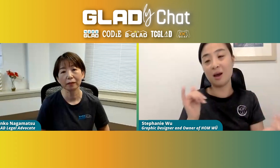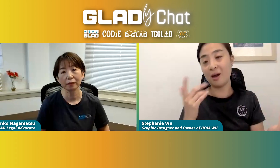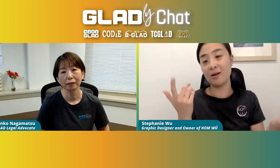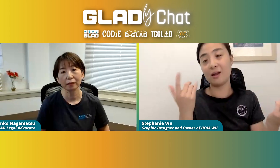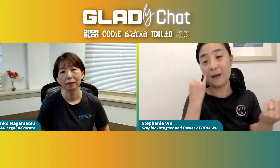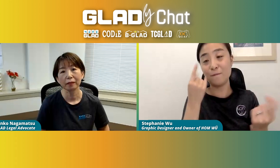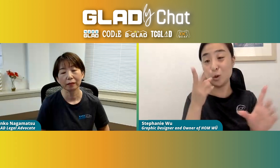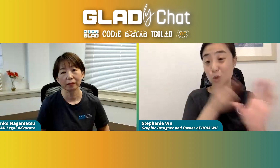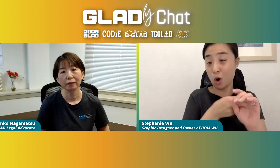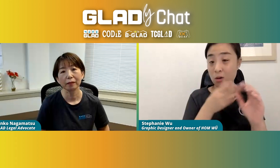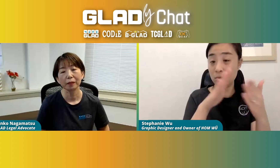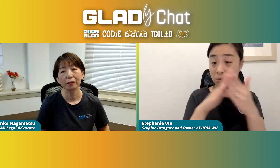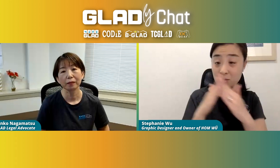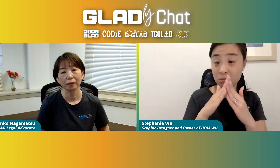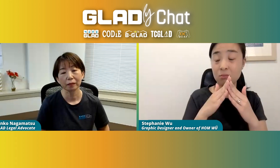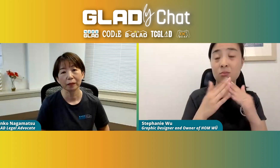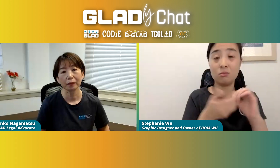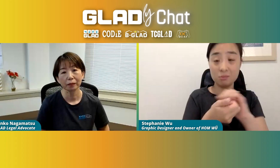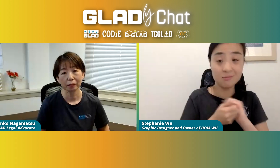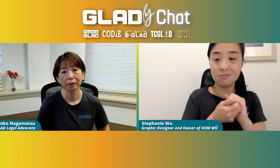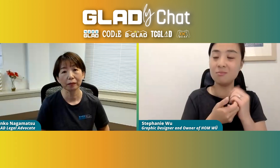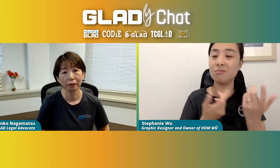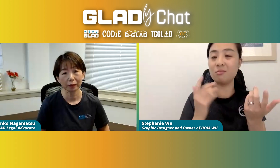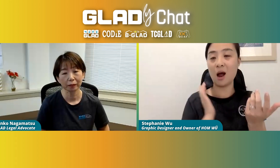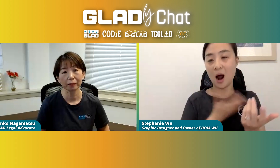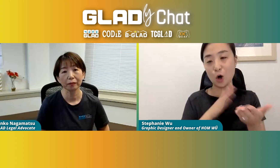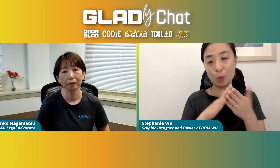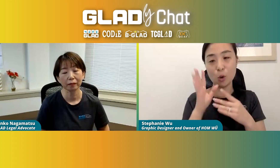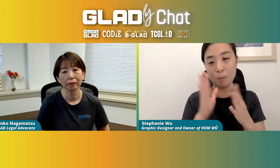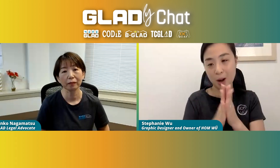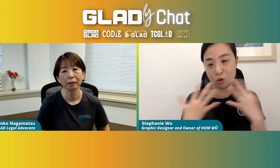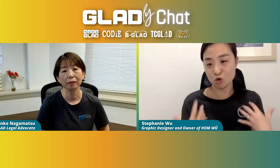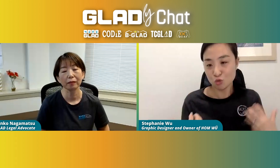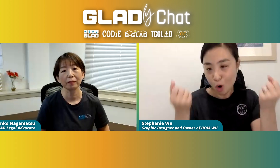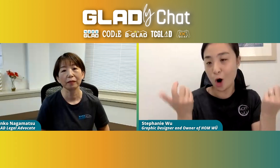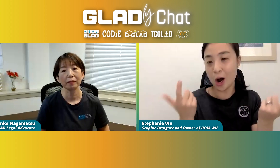The more we are united, the more our communities get stronger.